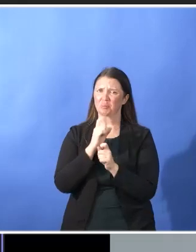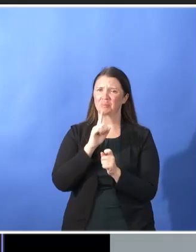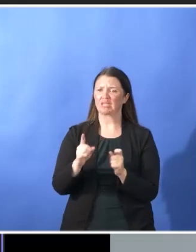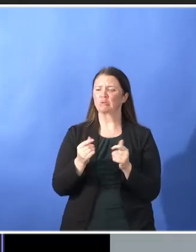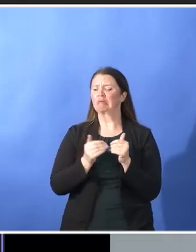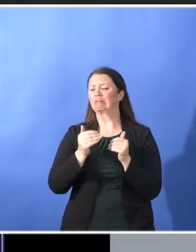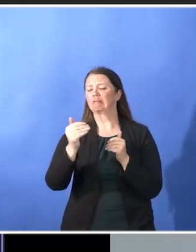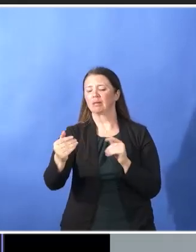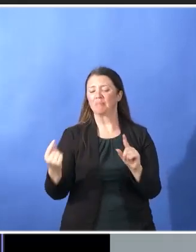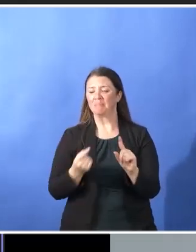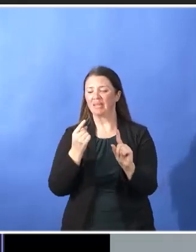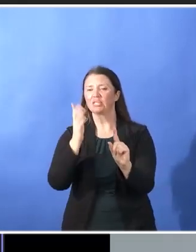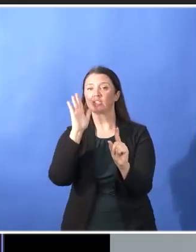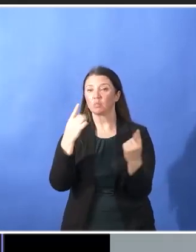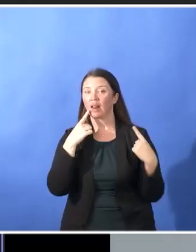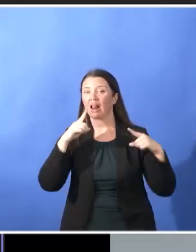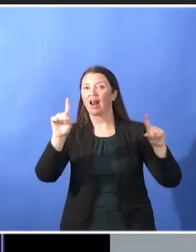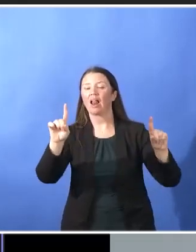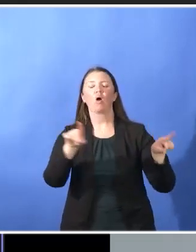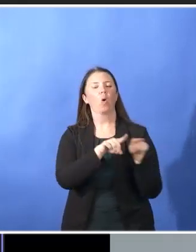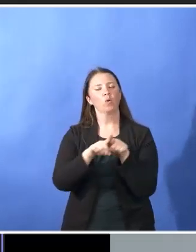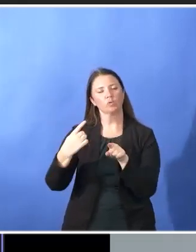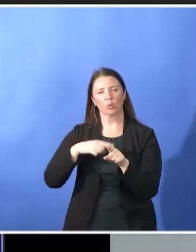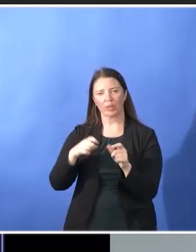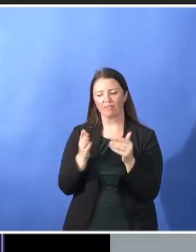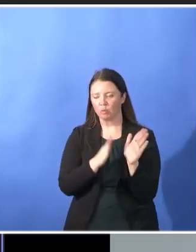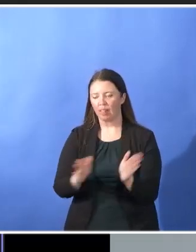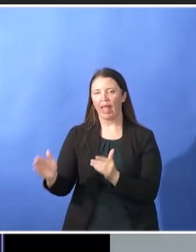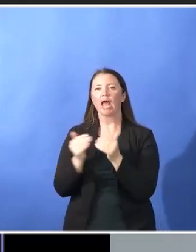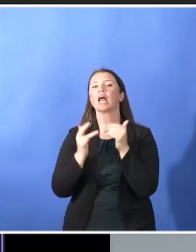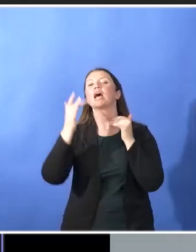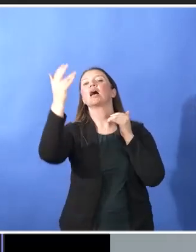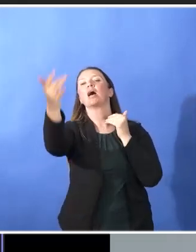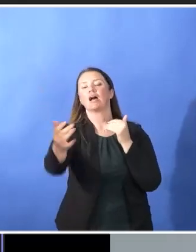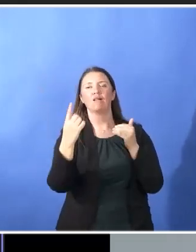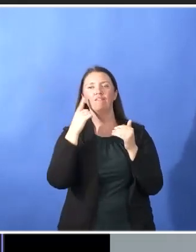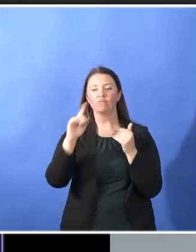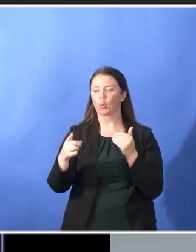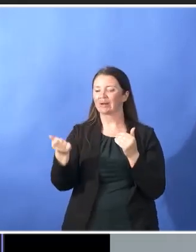MISSIONS WE KNOW WILL FOLLOW. THAT MEANS MAKING SURE THAT AT